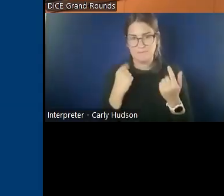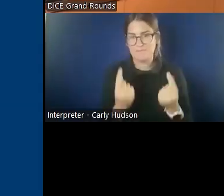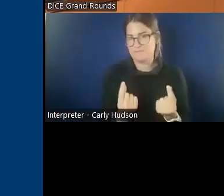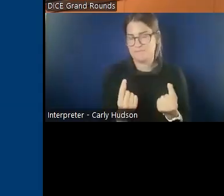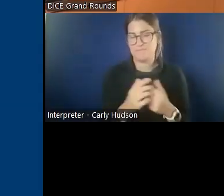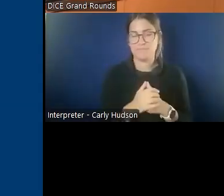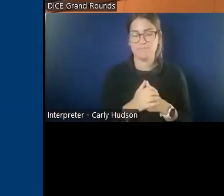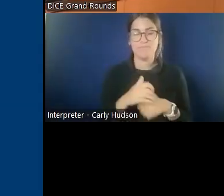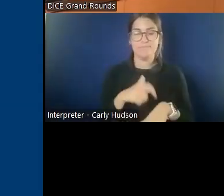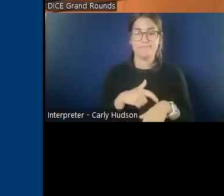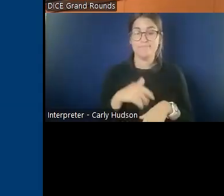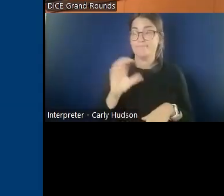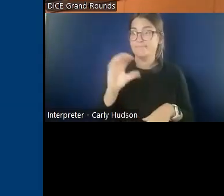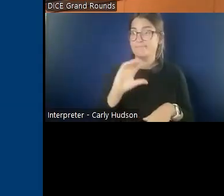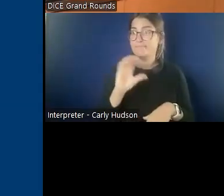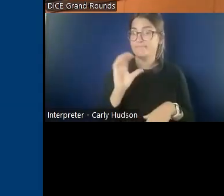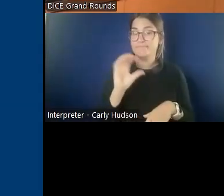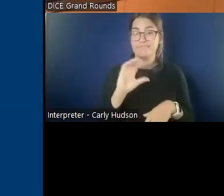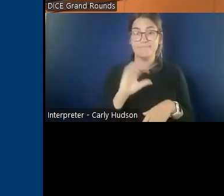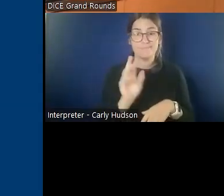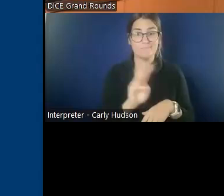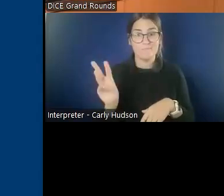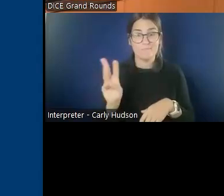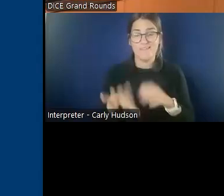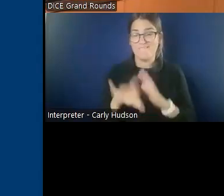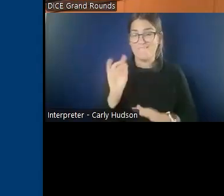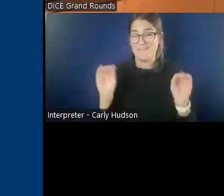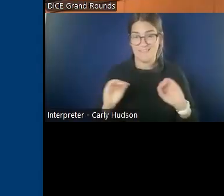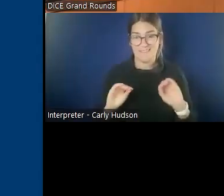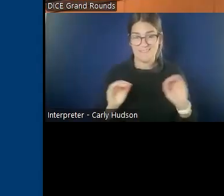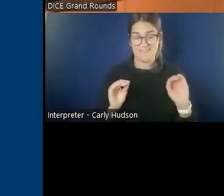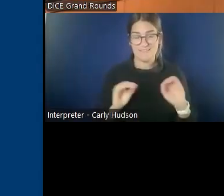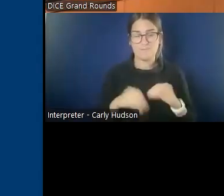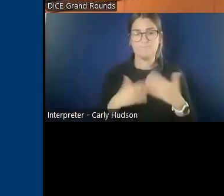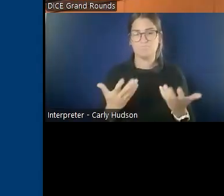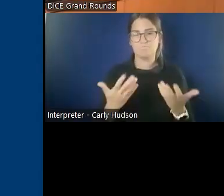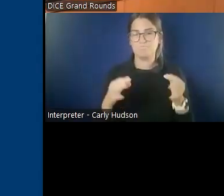to look for one via the web found nothing and decided to reach out to our Psychiatry dice